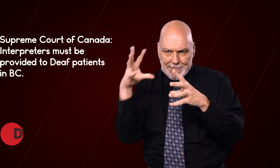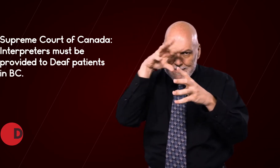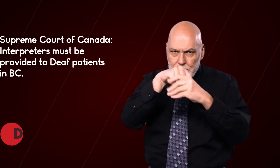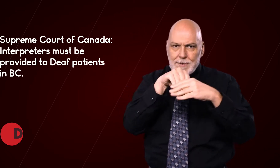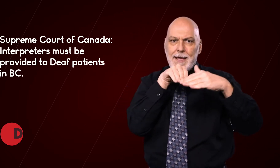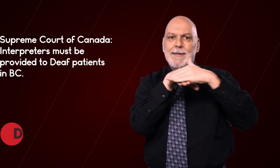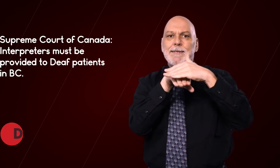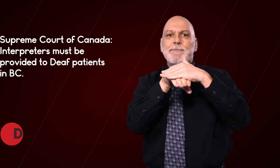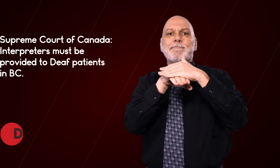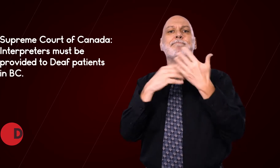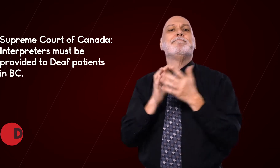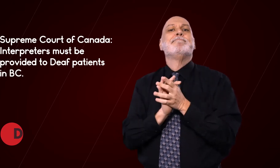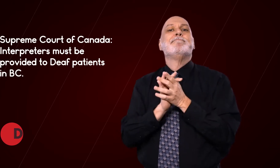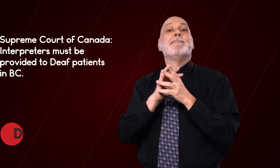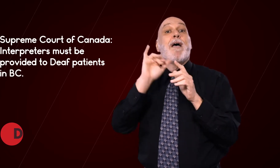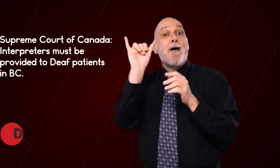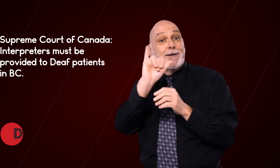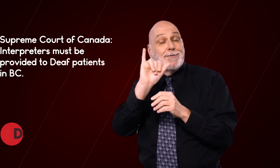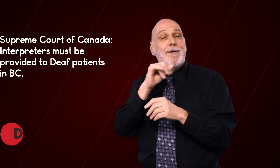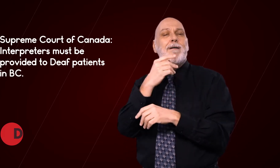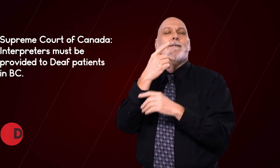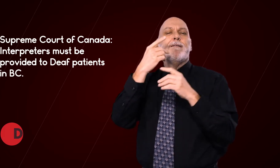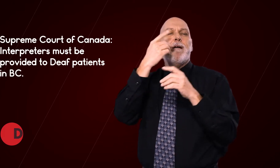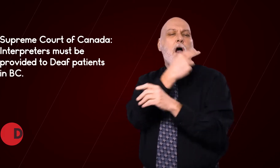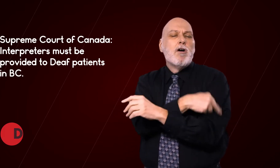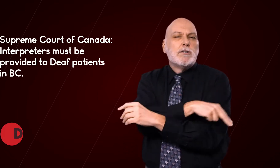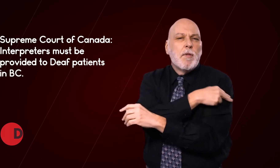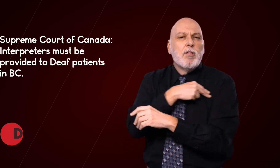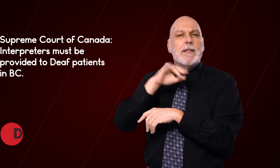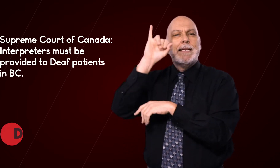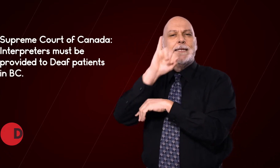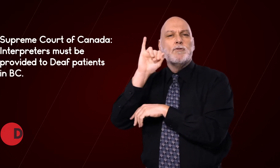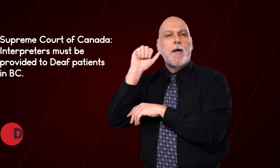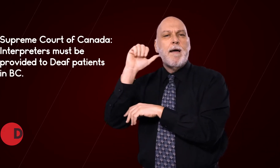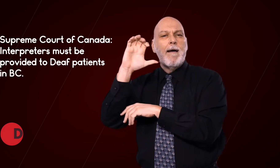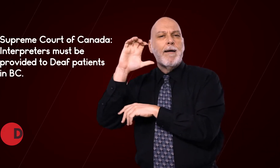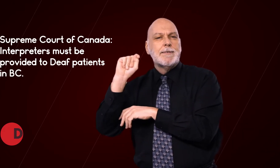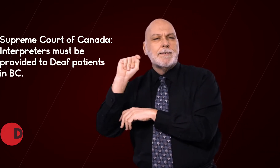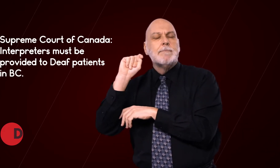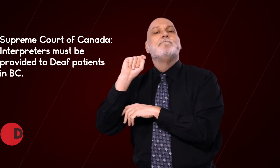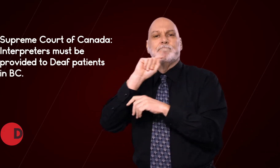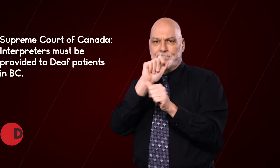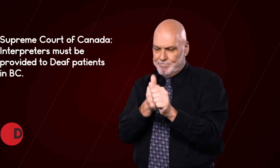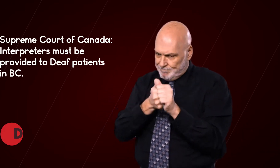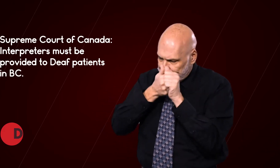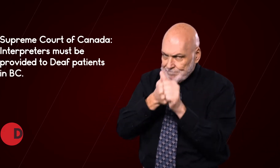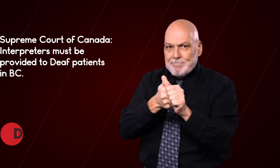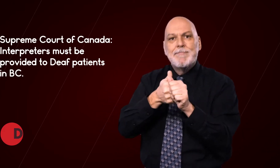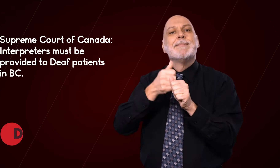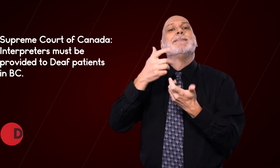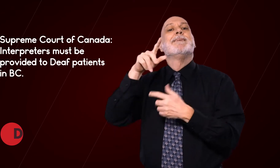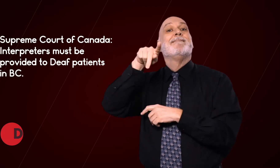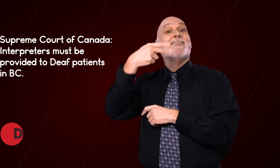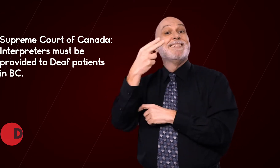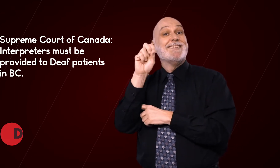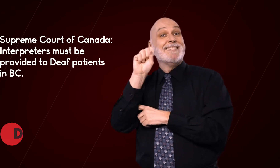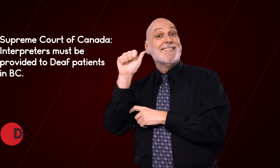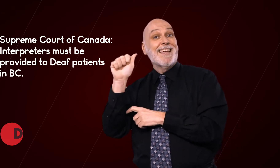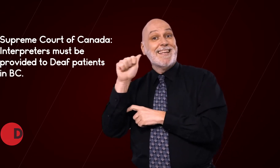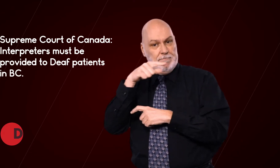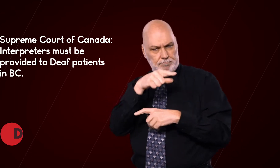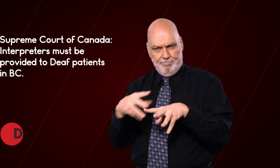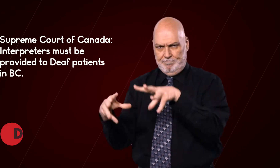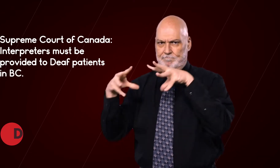and the Hospital Insurance Act.